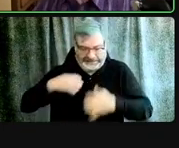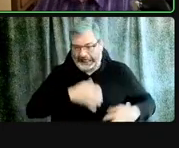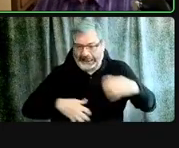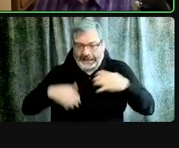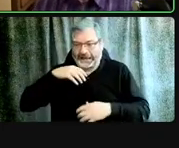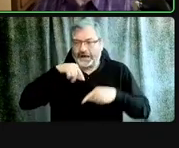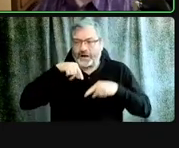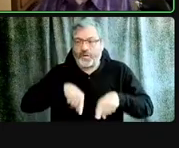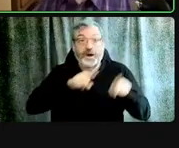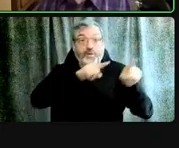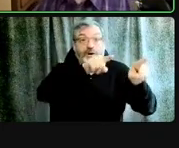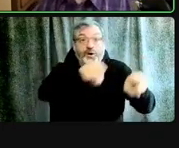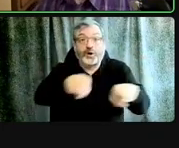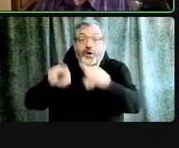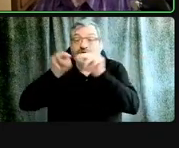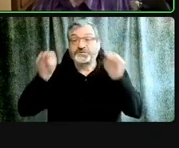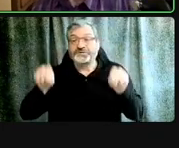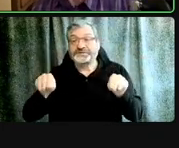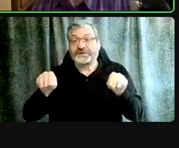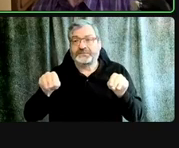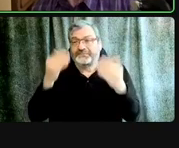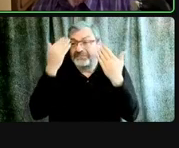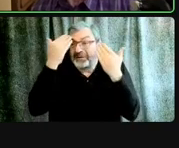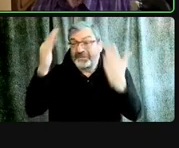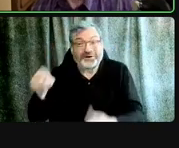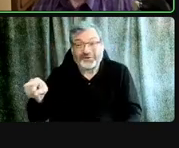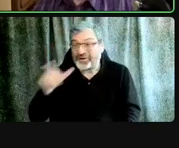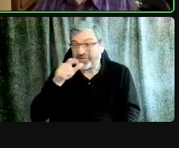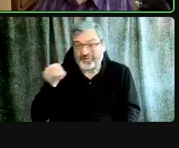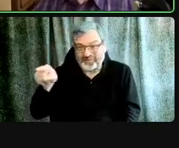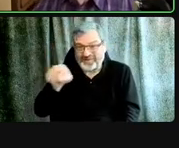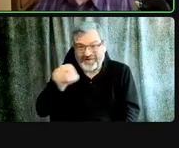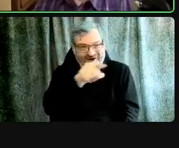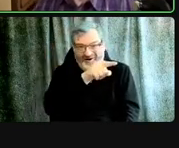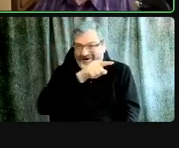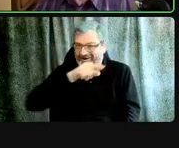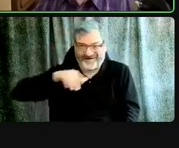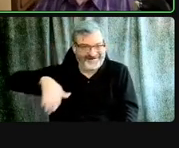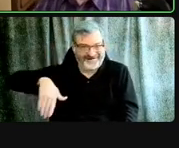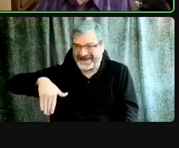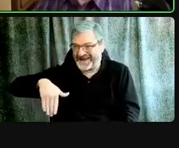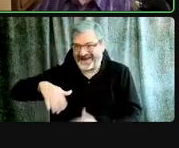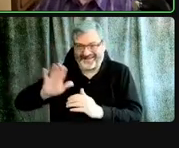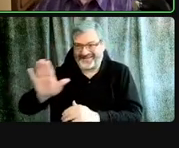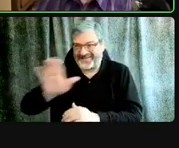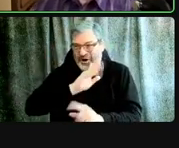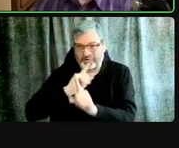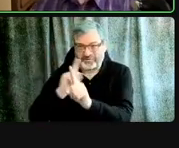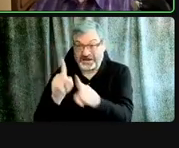And we don't know them yet enough to know how they might react to situations.